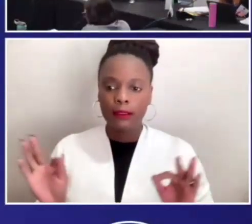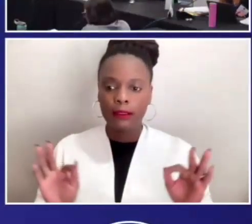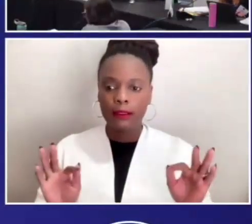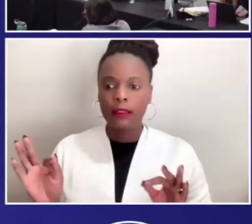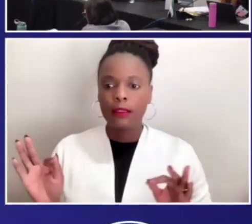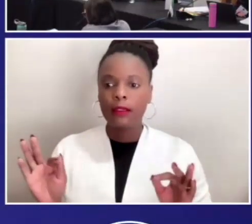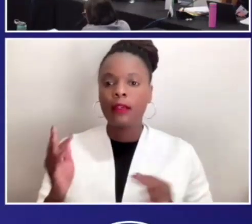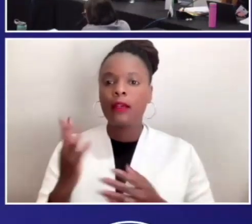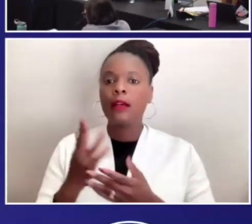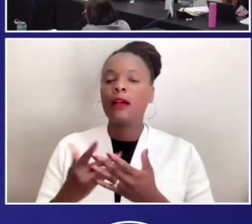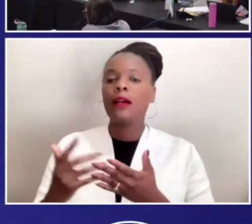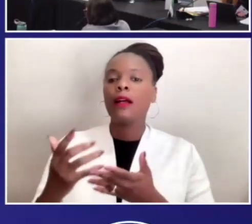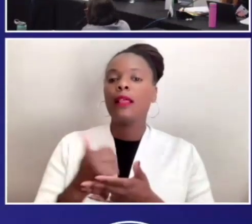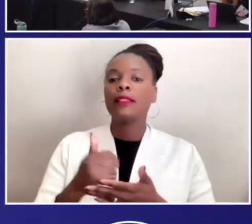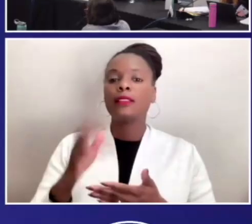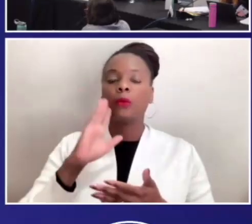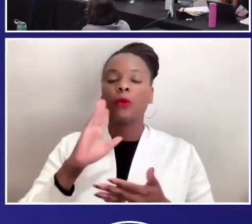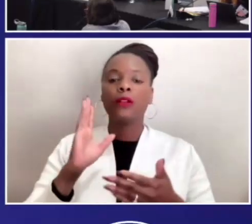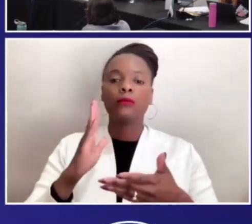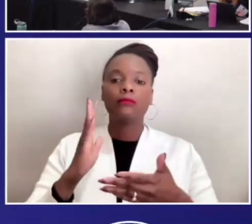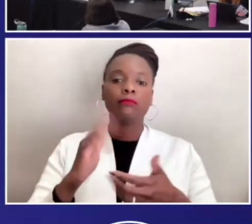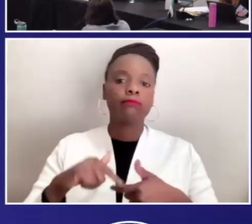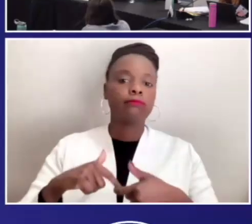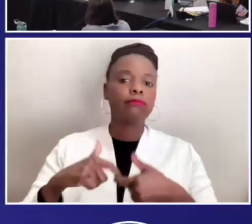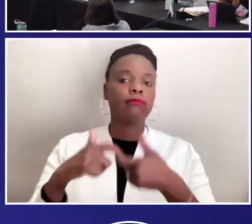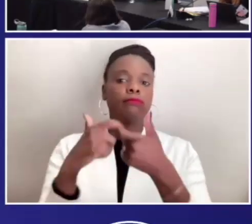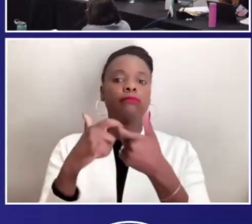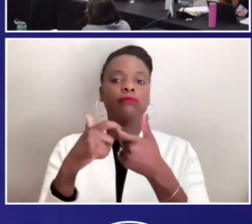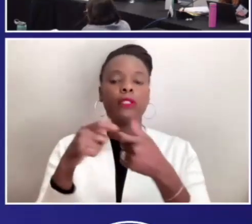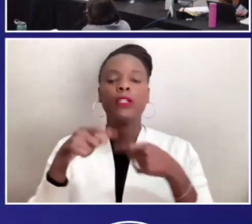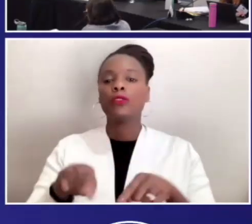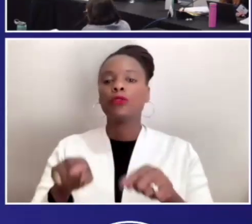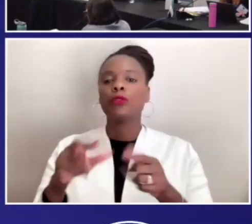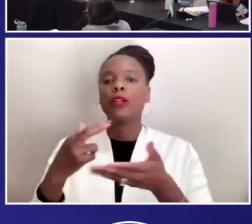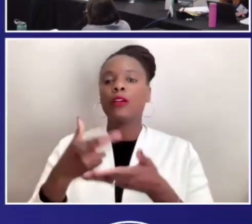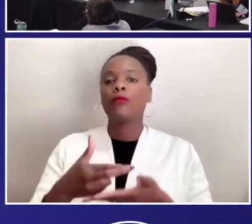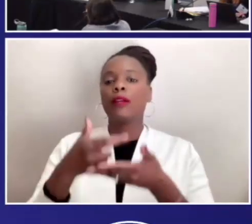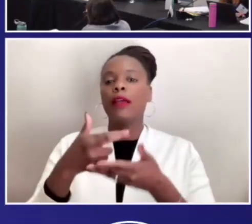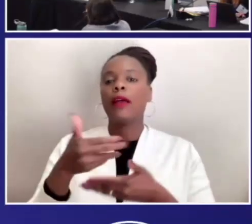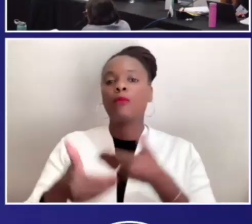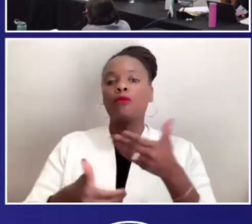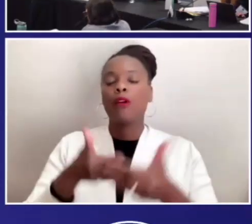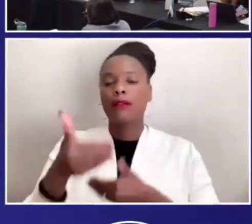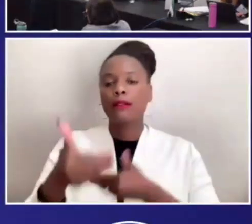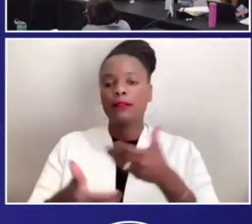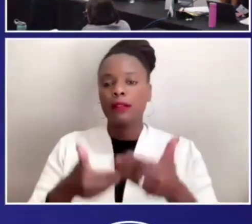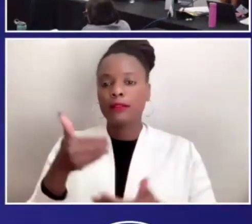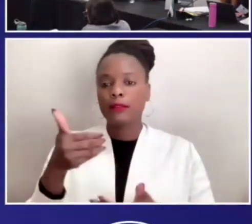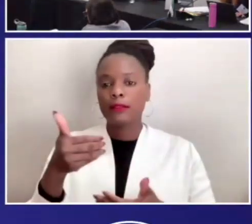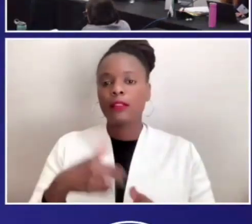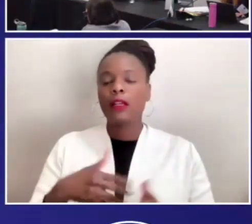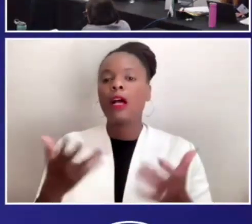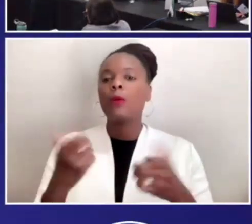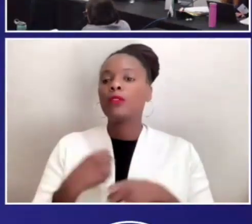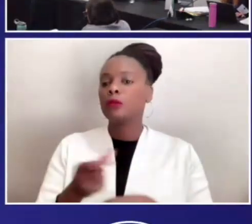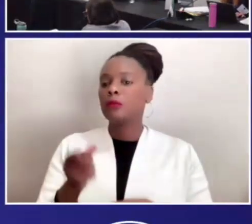will stop while the rehabilitation process is in effect. I'd like to make sure that the Department received that proposal,